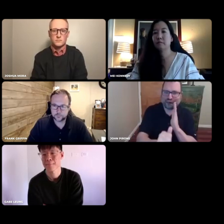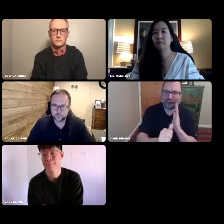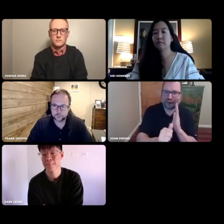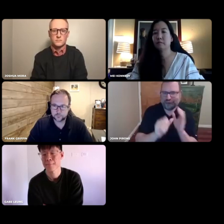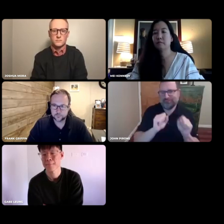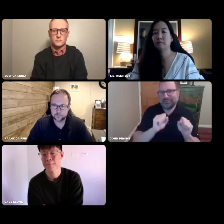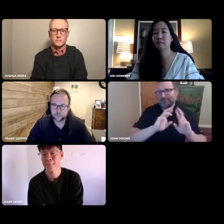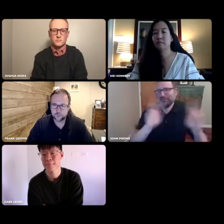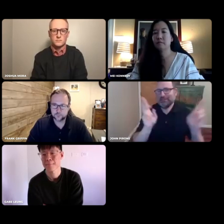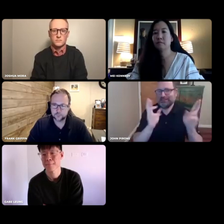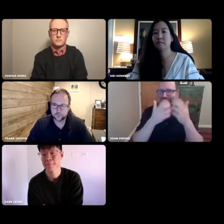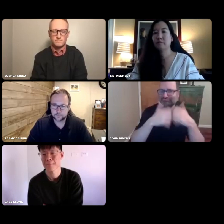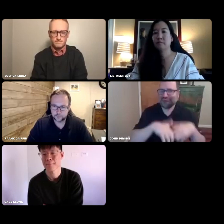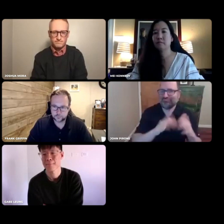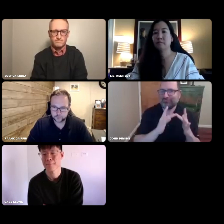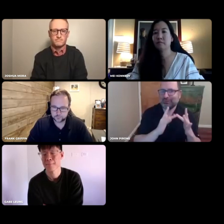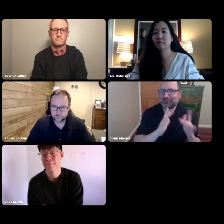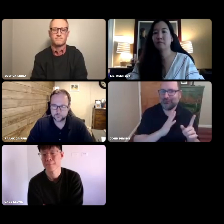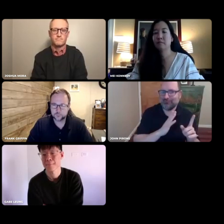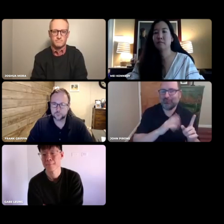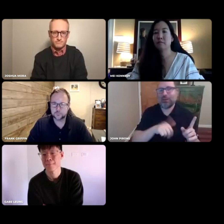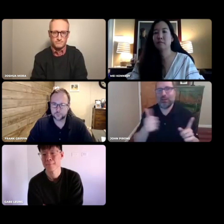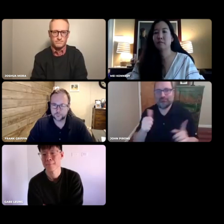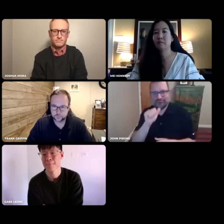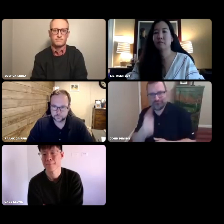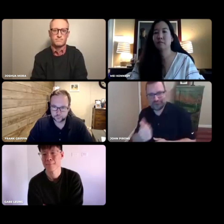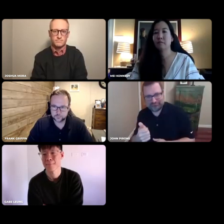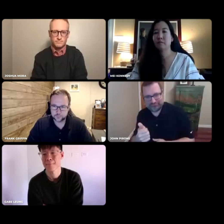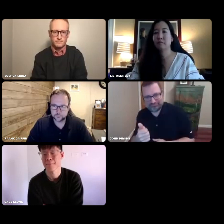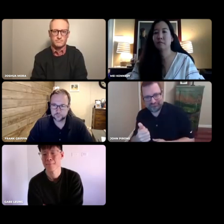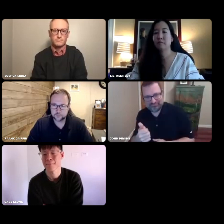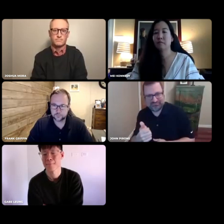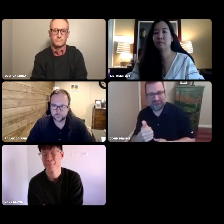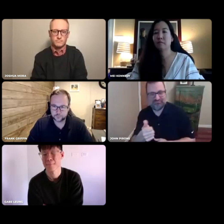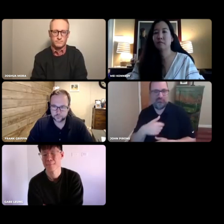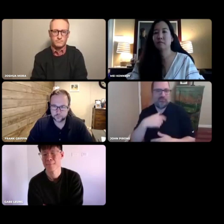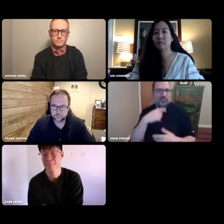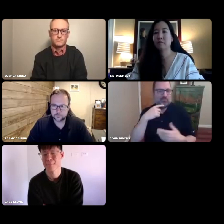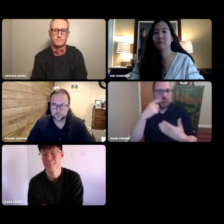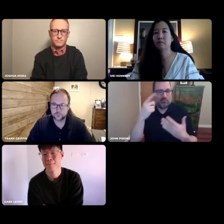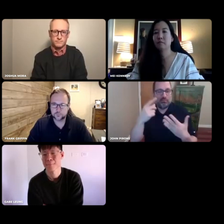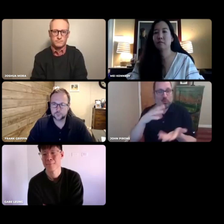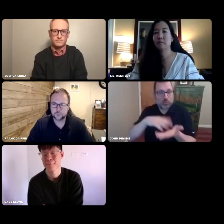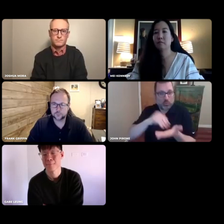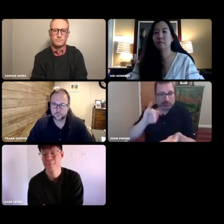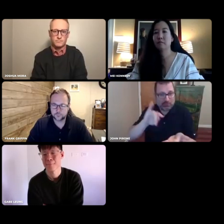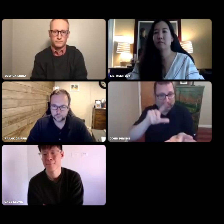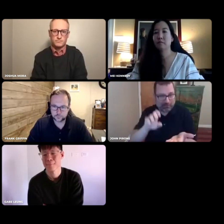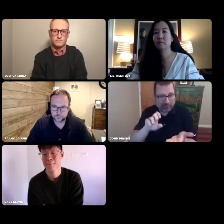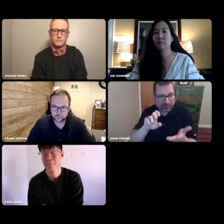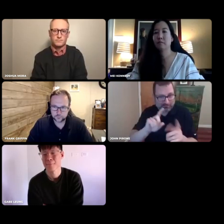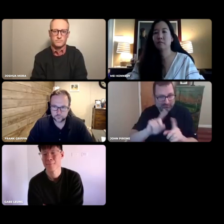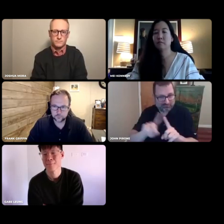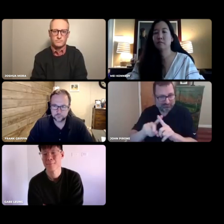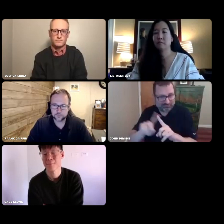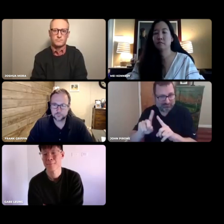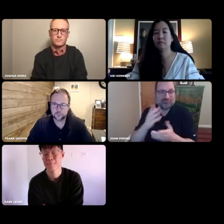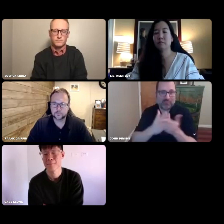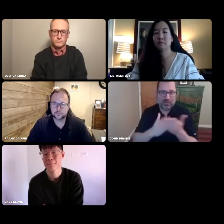Some are experienced using computers; others are not.